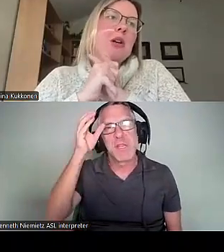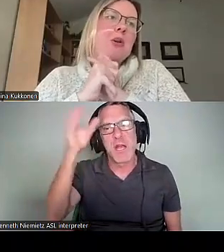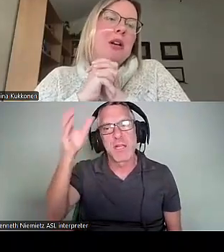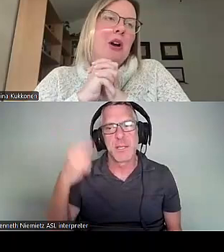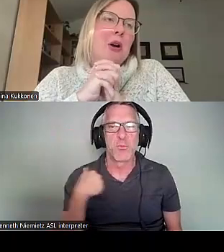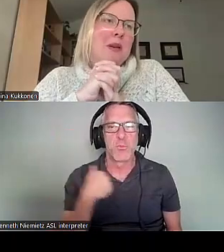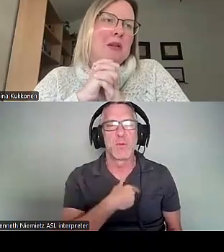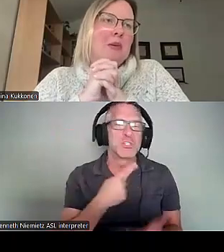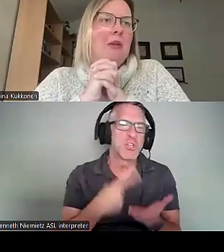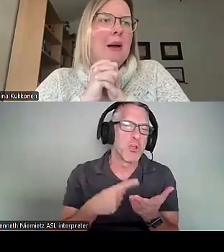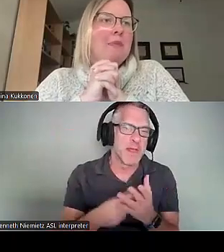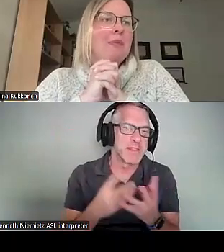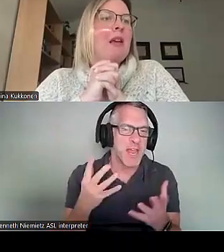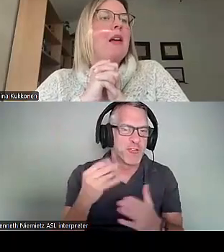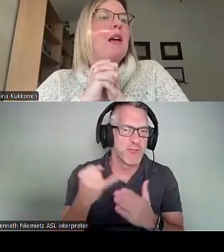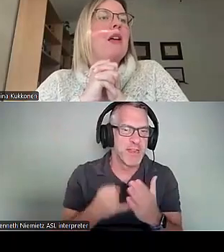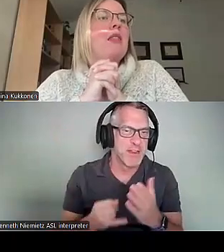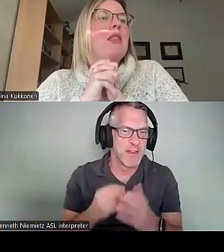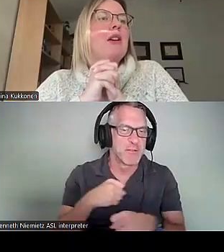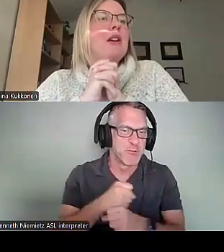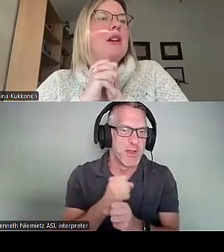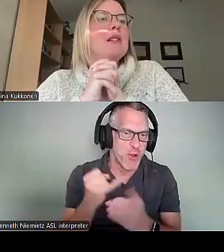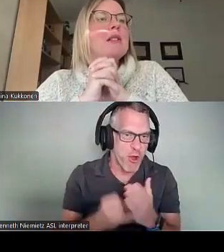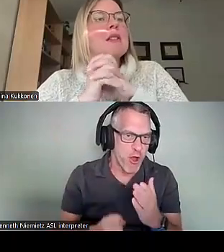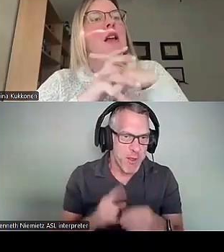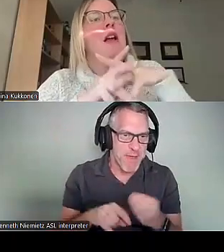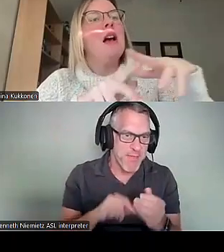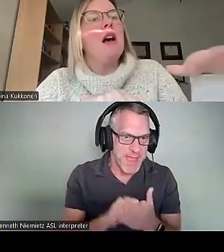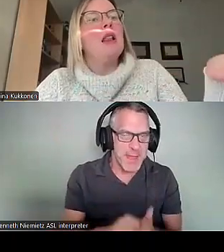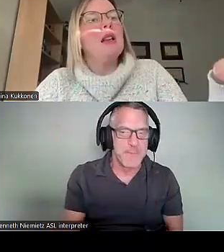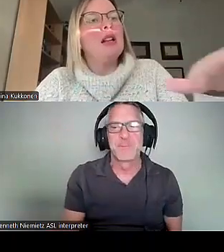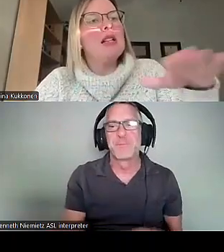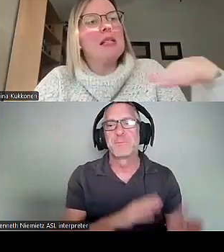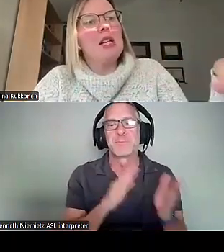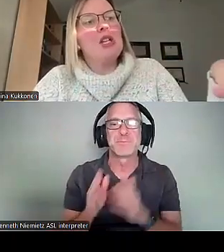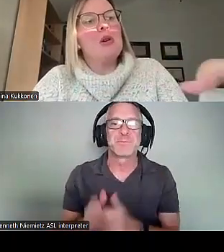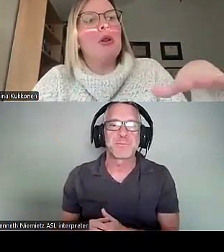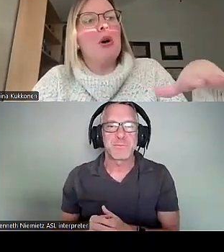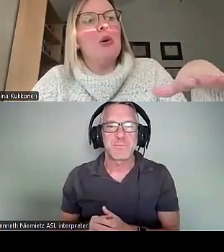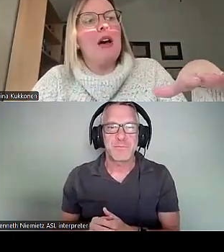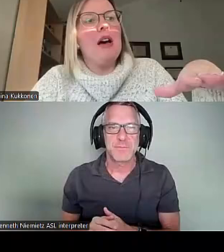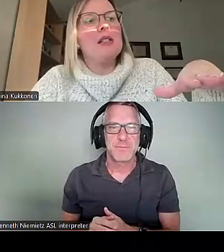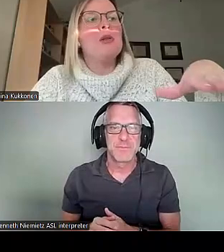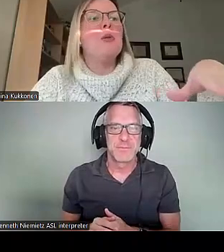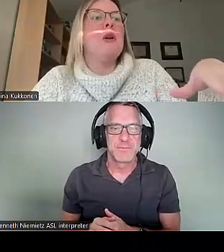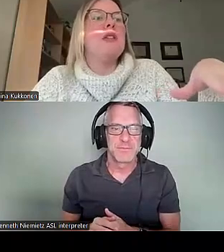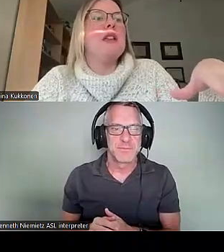I create an art piece around that. And then there is a little installation below that with,